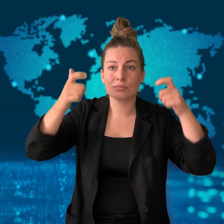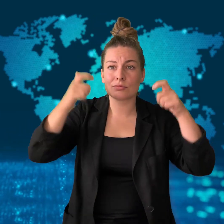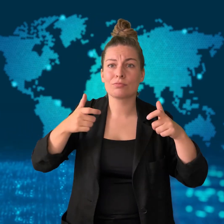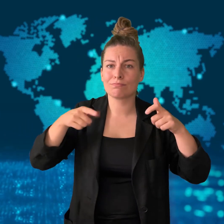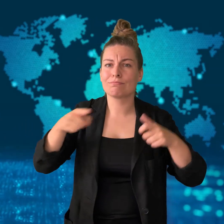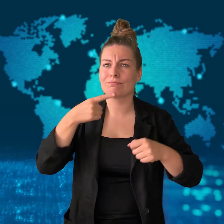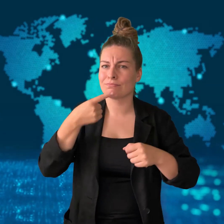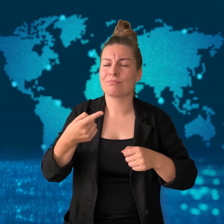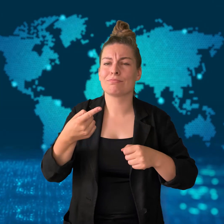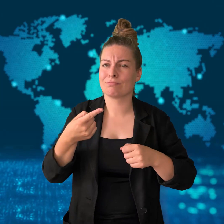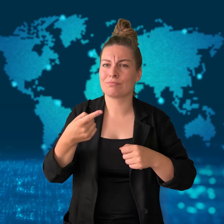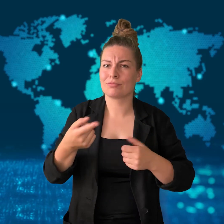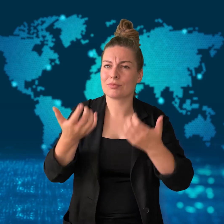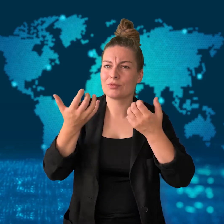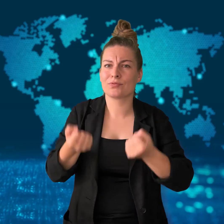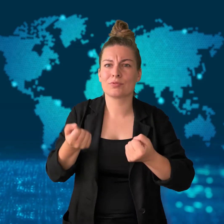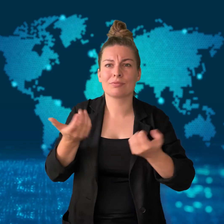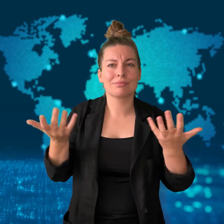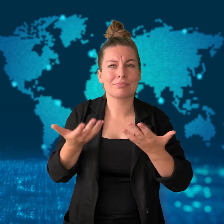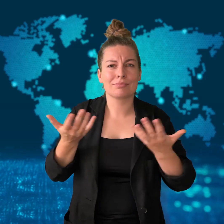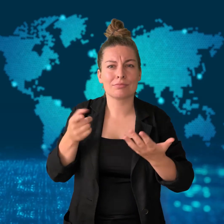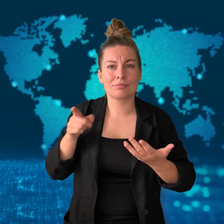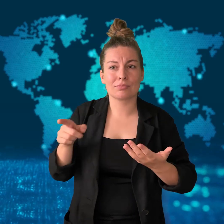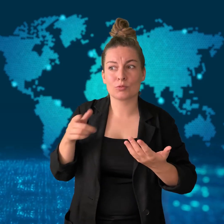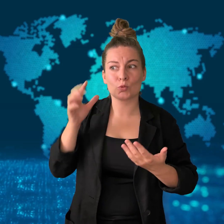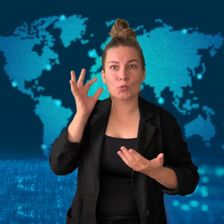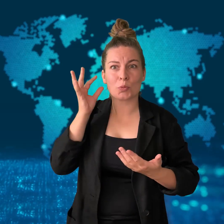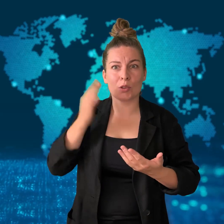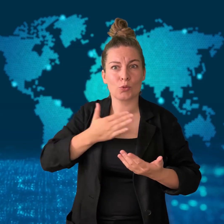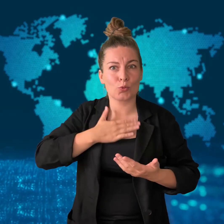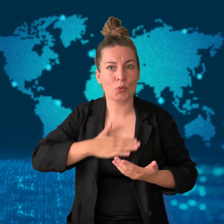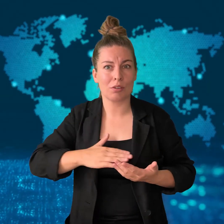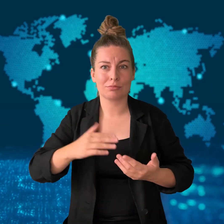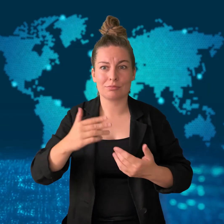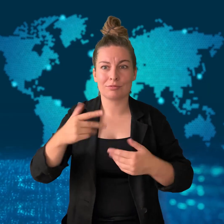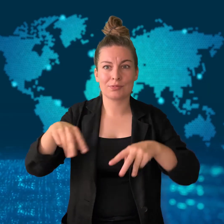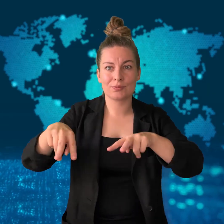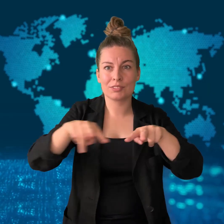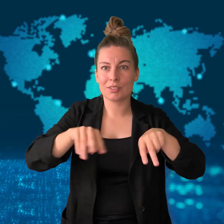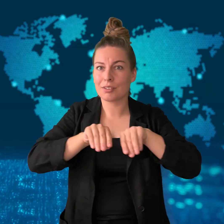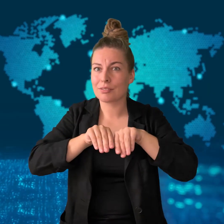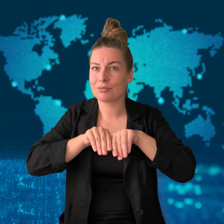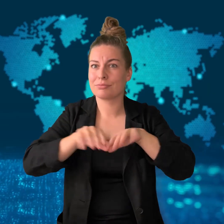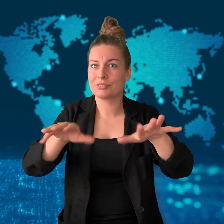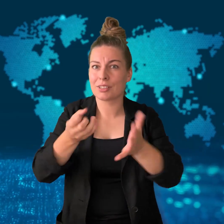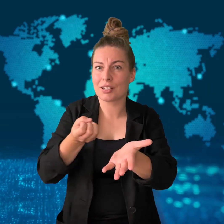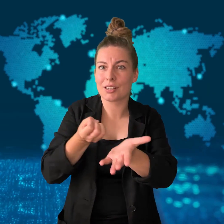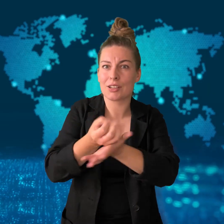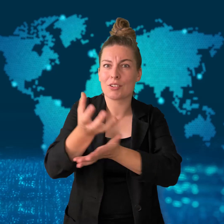The court found her guilty of deliberately spreading